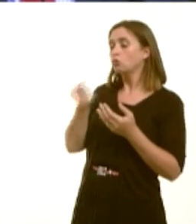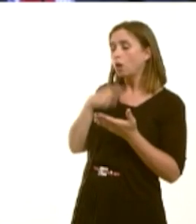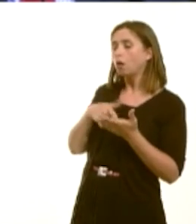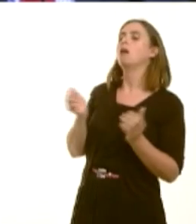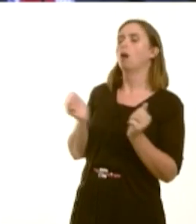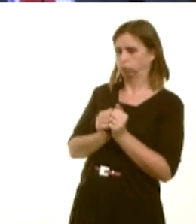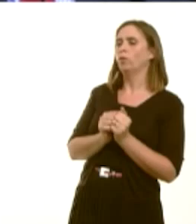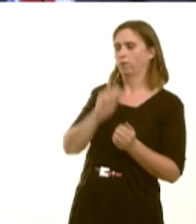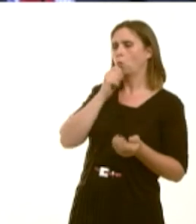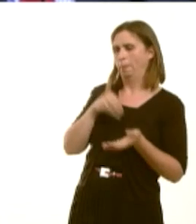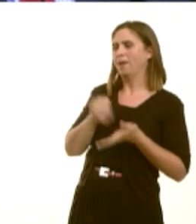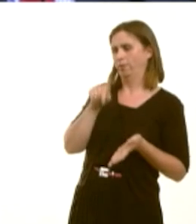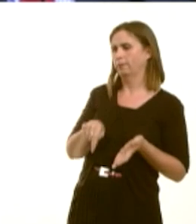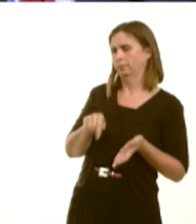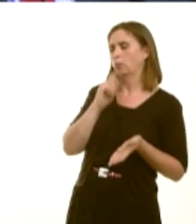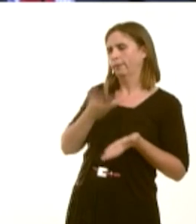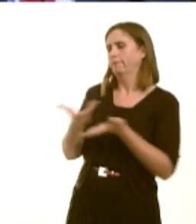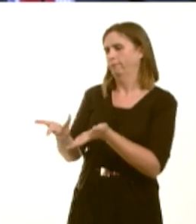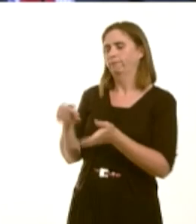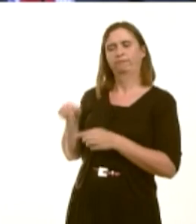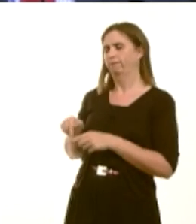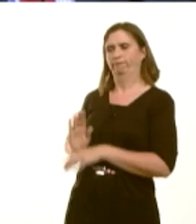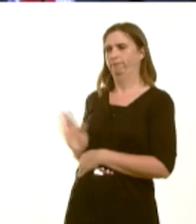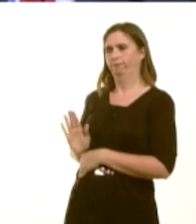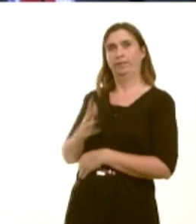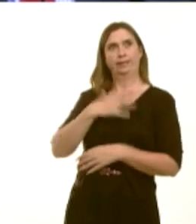system, or we have a system that also has the ability to allow an application for funding